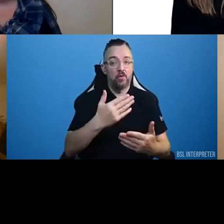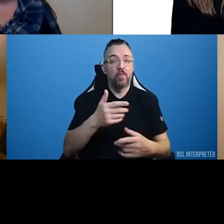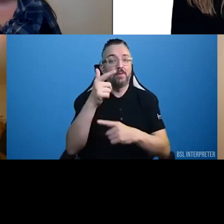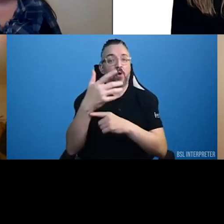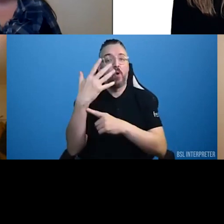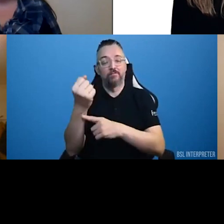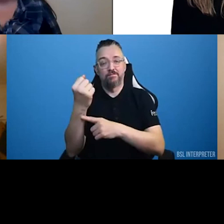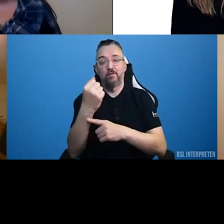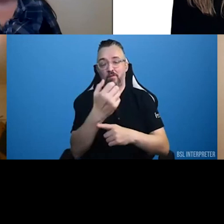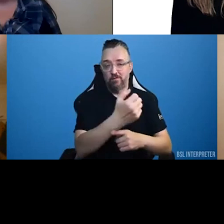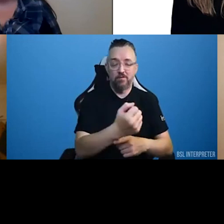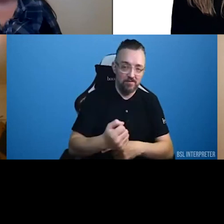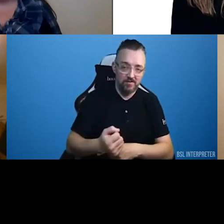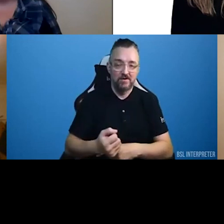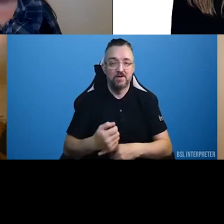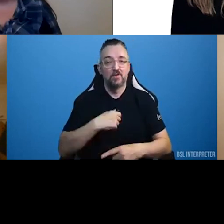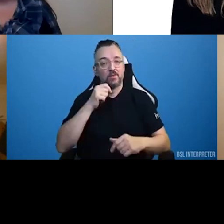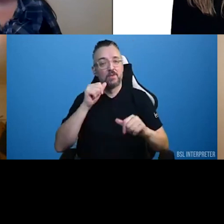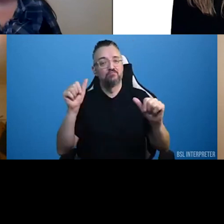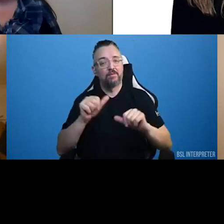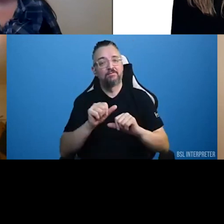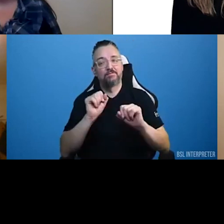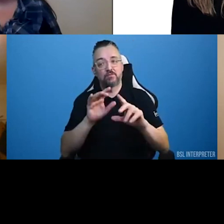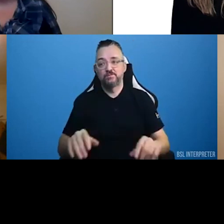and I'll just do some quick closing thoughts. So if you want to do that now.